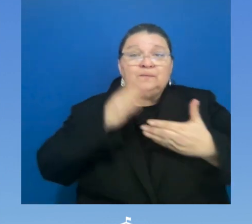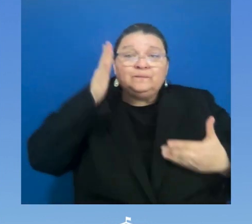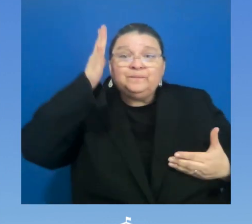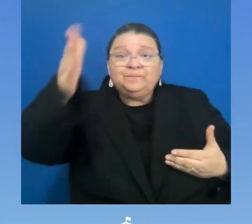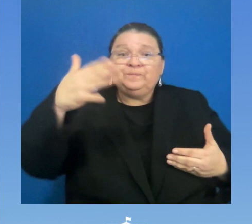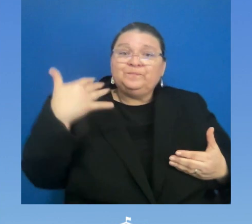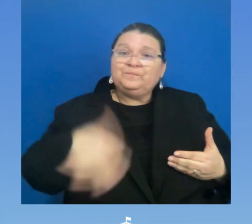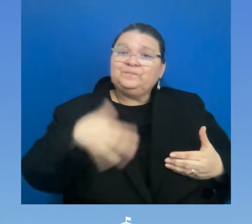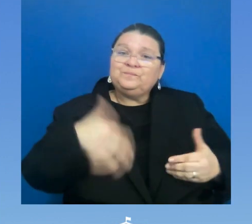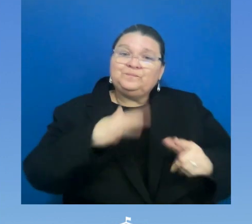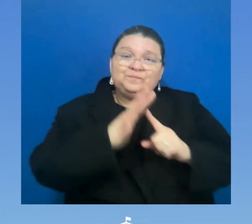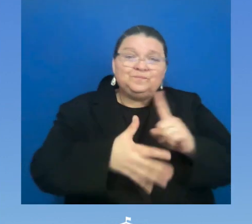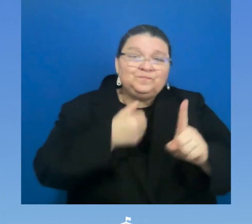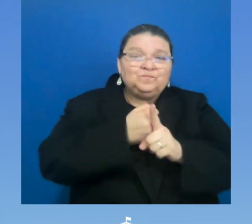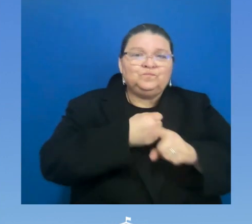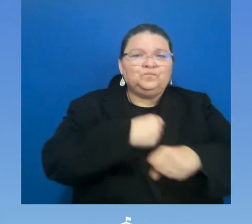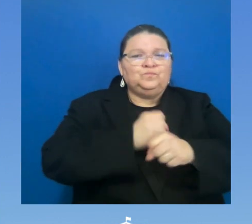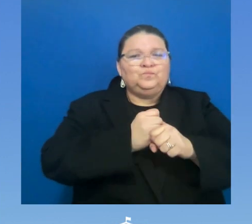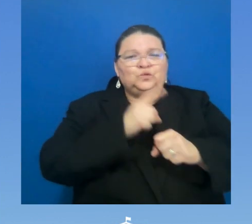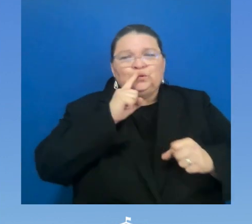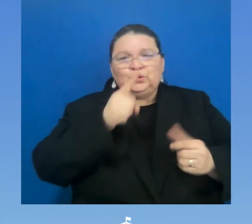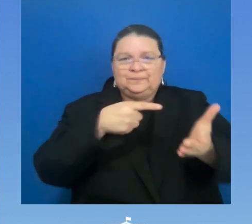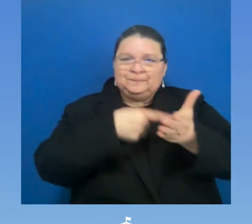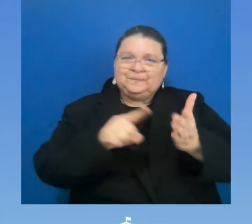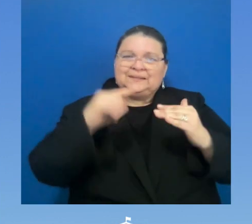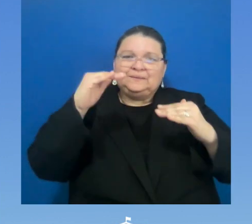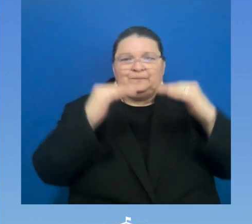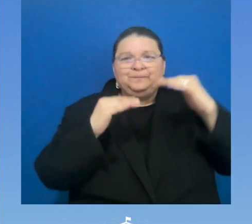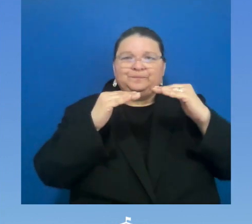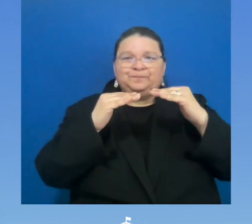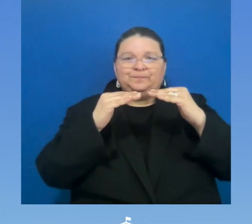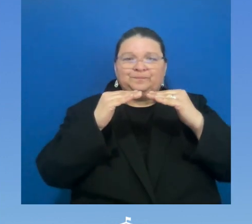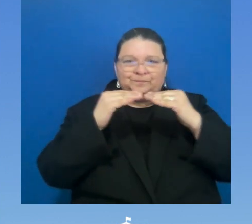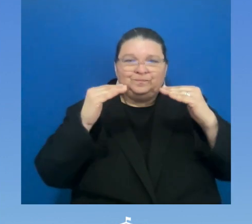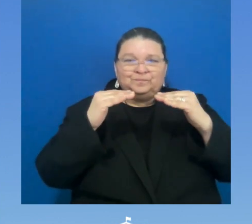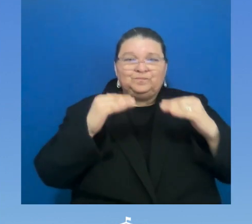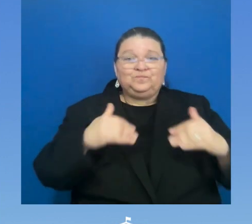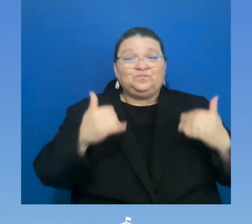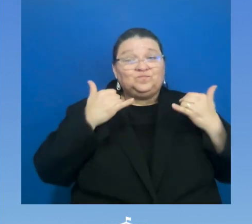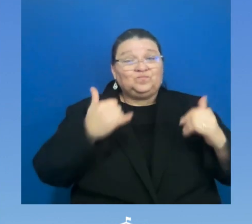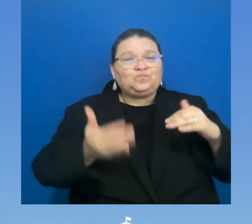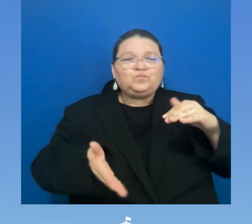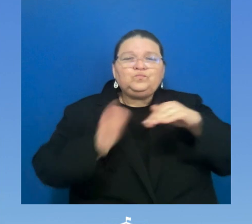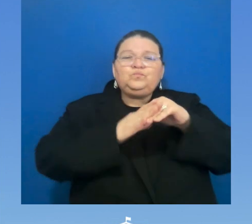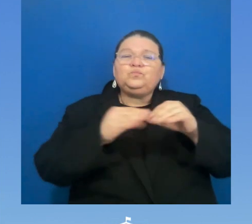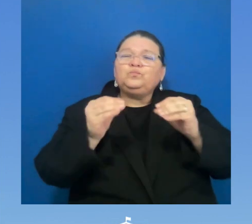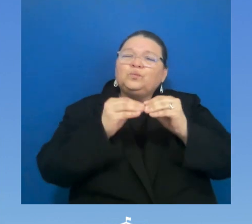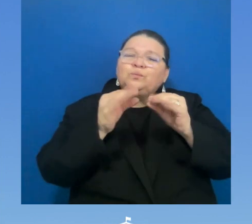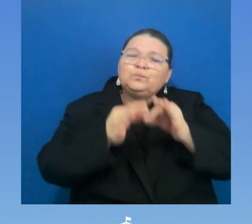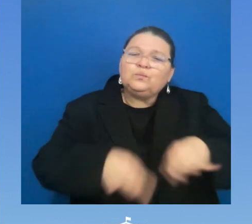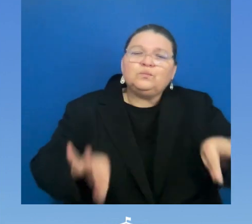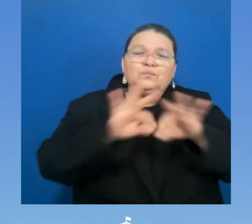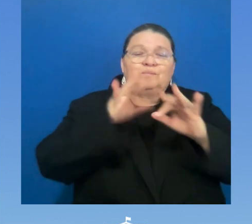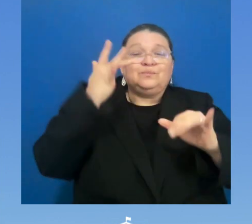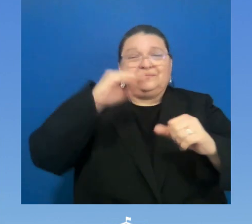is even more critical in the wake of COVID 19, which, as we all know, disproportionately affects women.